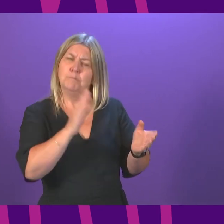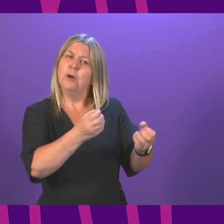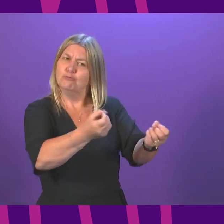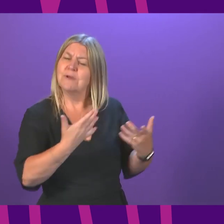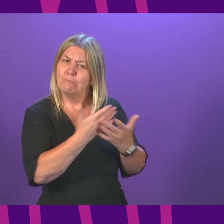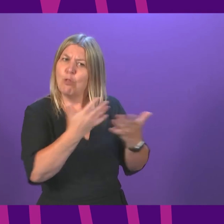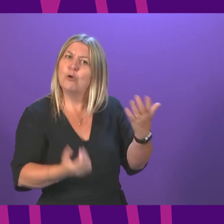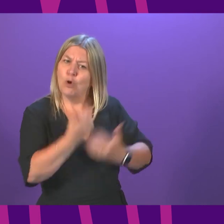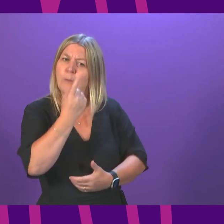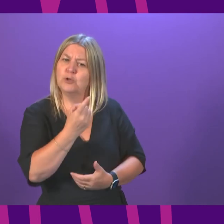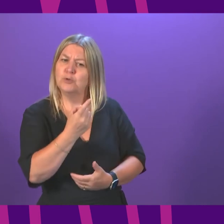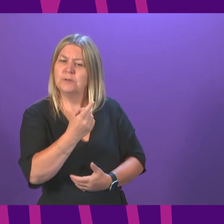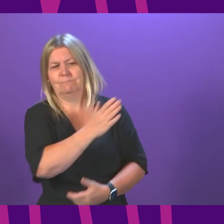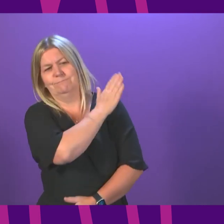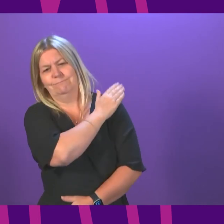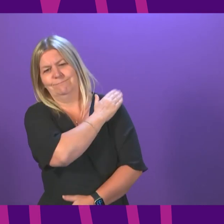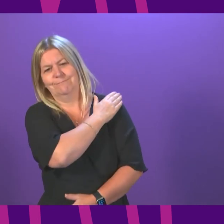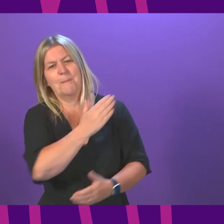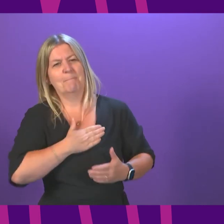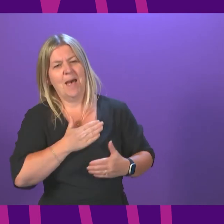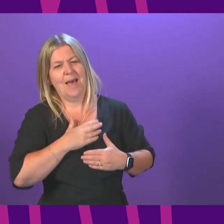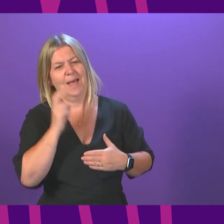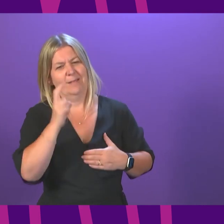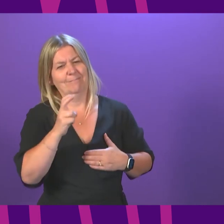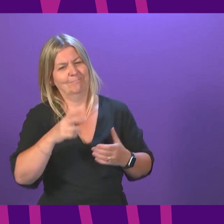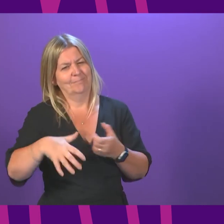last defence to stop us making errors of judgment? Our legislation must be watertight and it